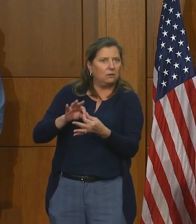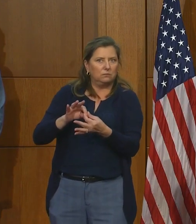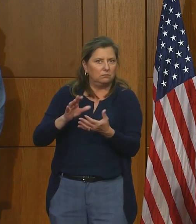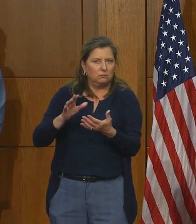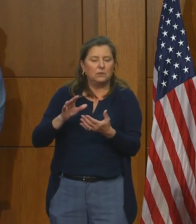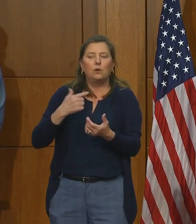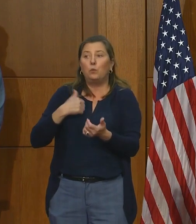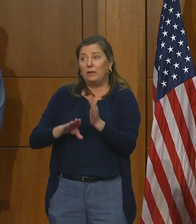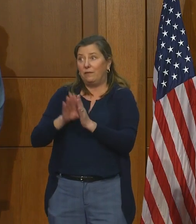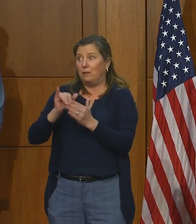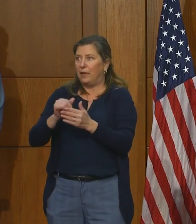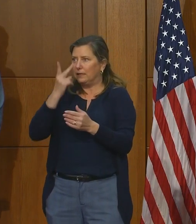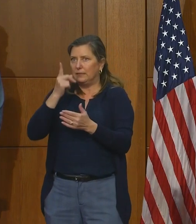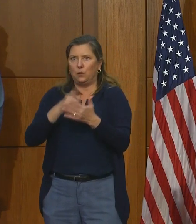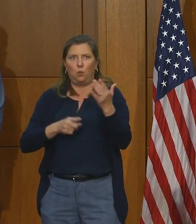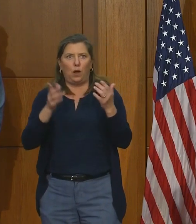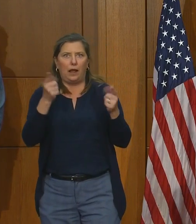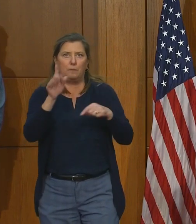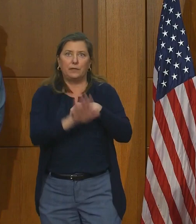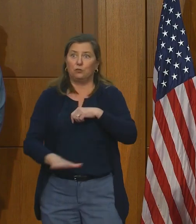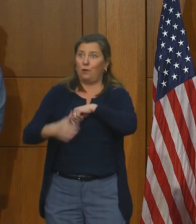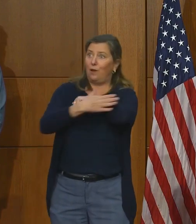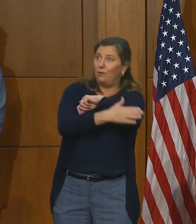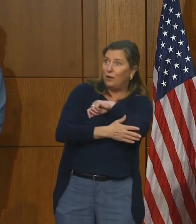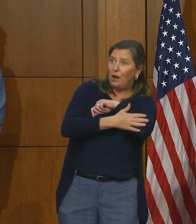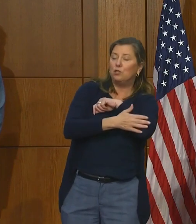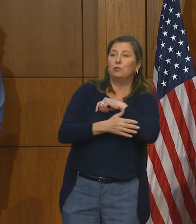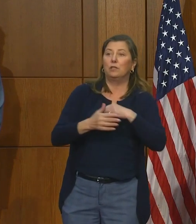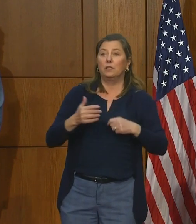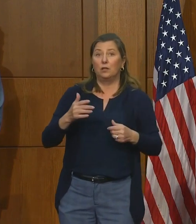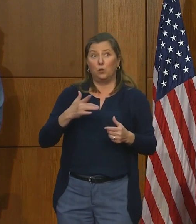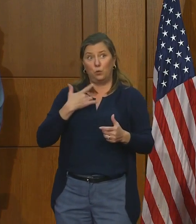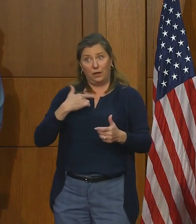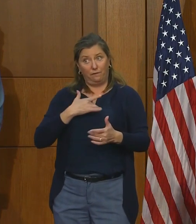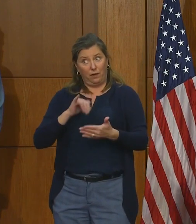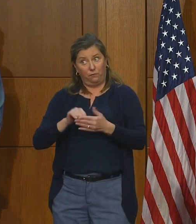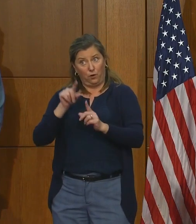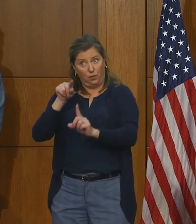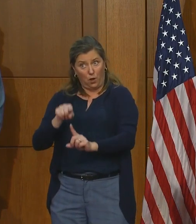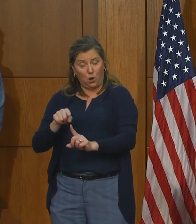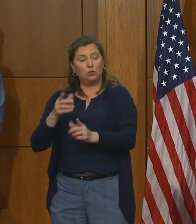ALSO WE'RE DEVELOPING THOSE. AROUND THE THAT THE YOU KNOW AROUND THE COUNTRY TO FIND OUT